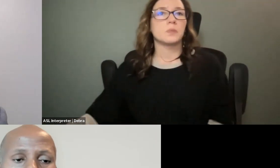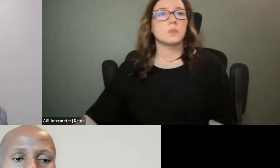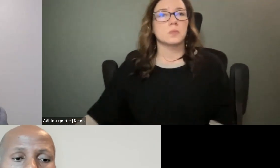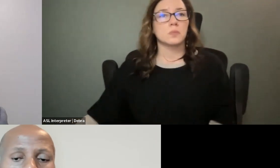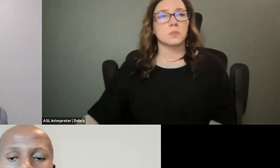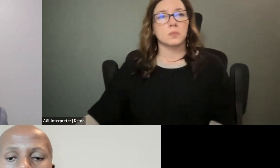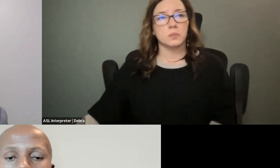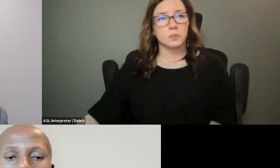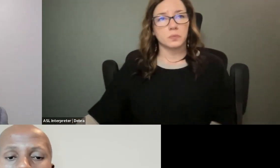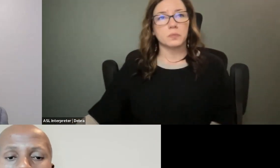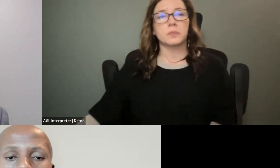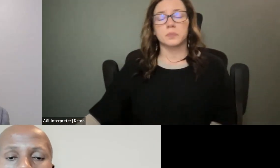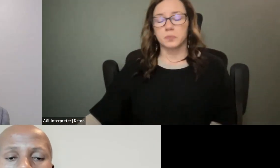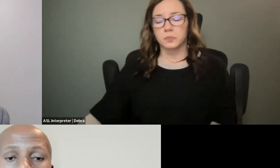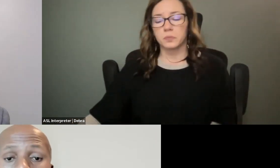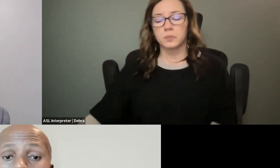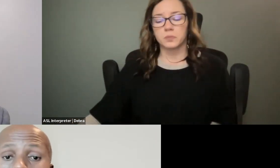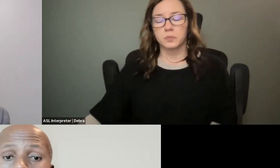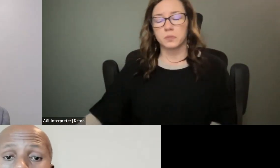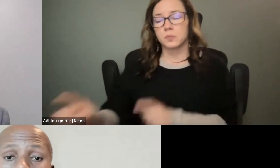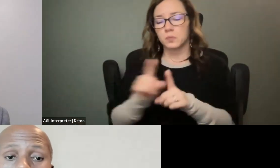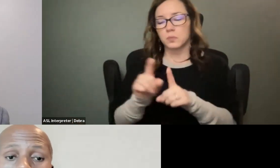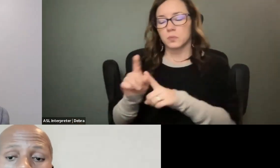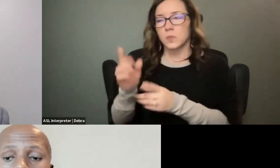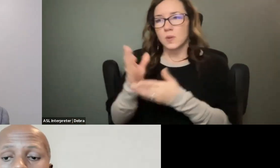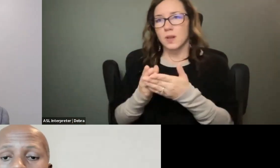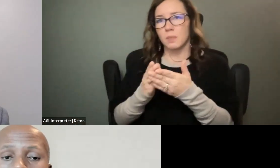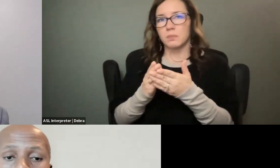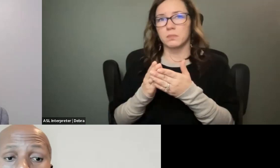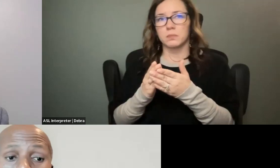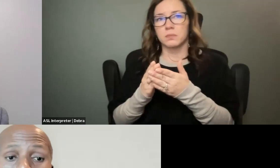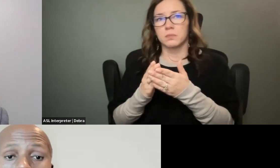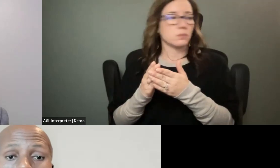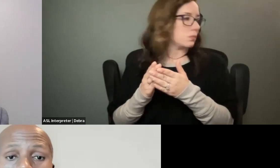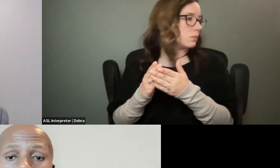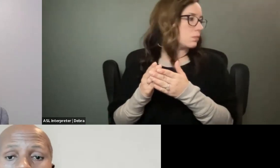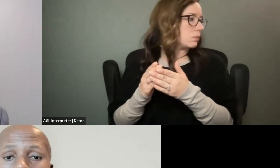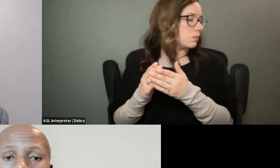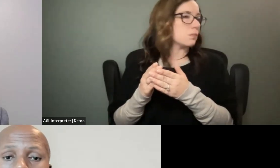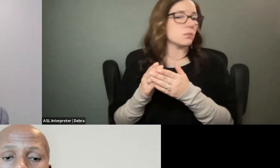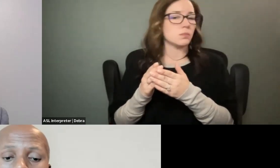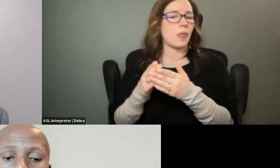yeah and then also some conditions where